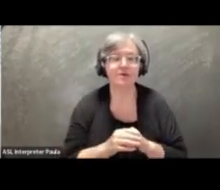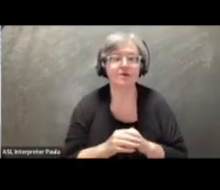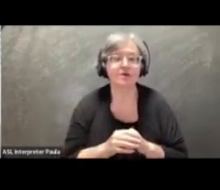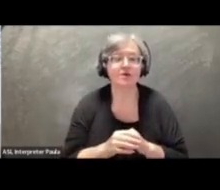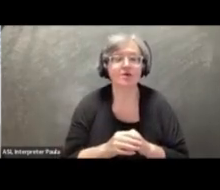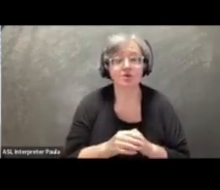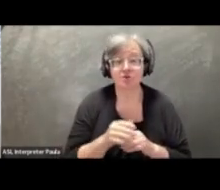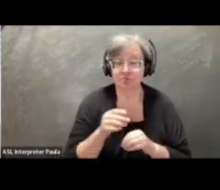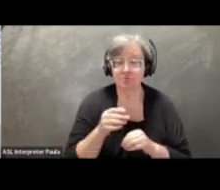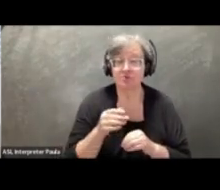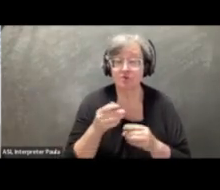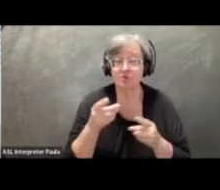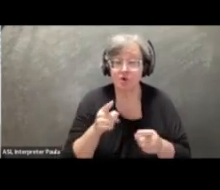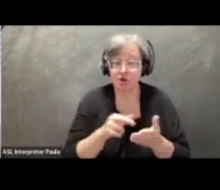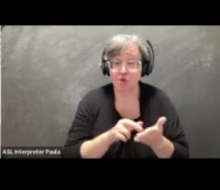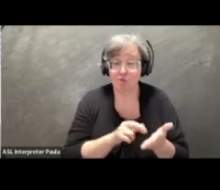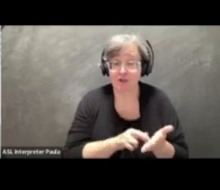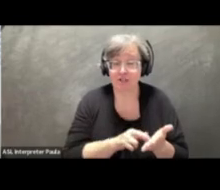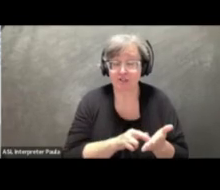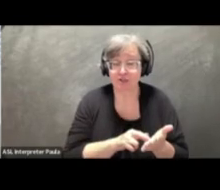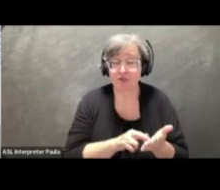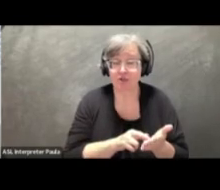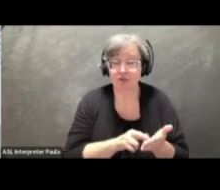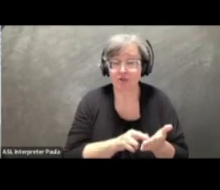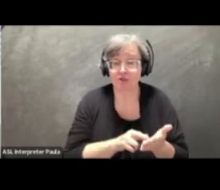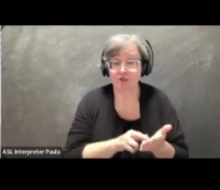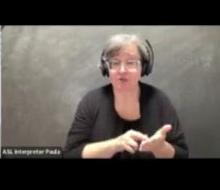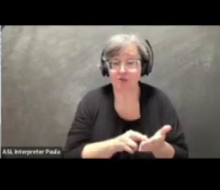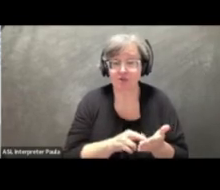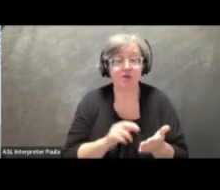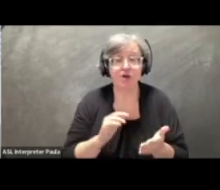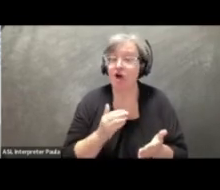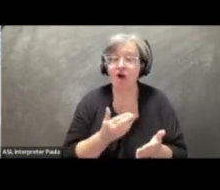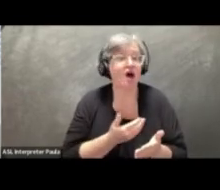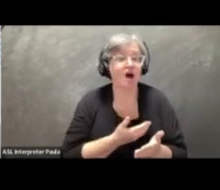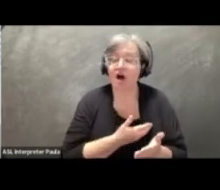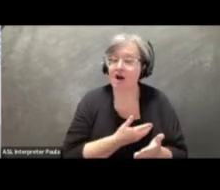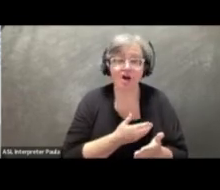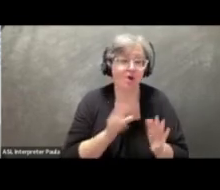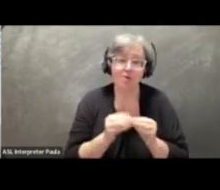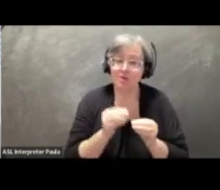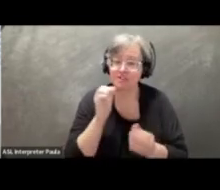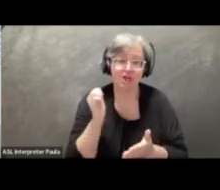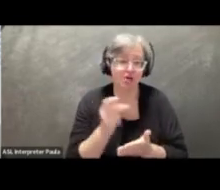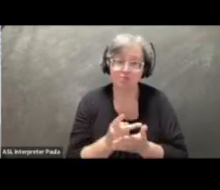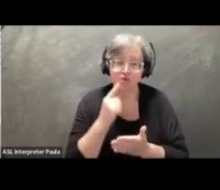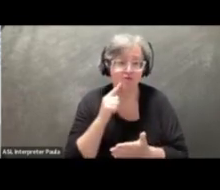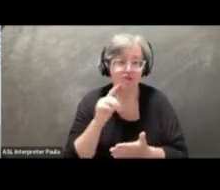have seen when you registered, but our webinars are not officially approved for Continuing Education Credits. We